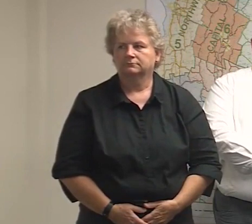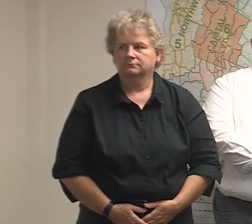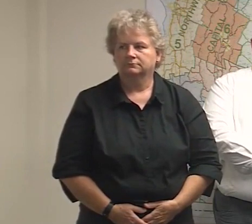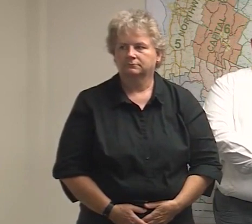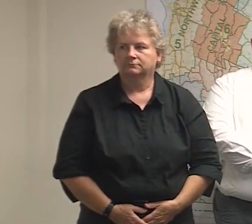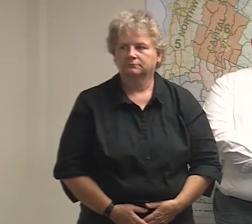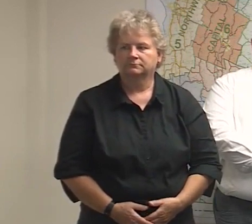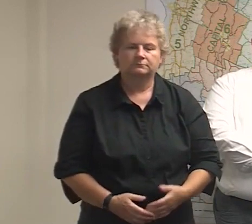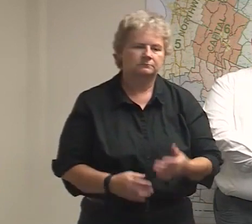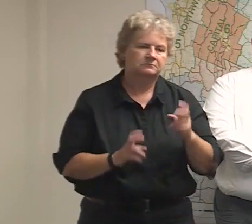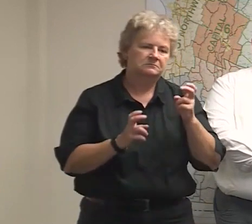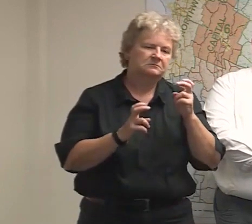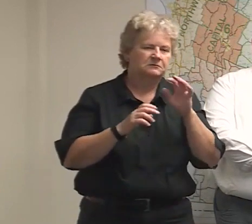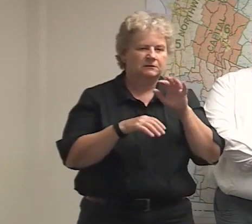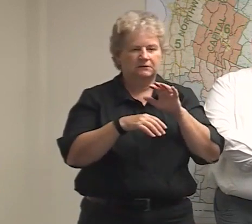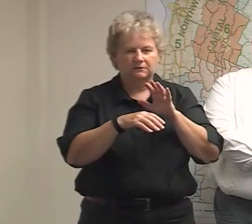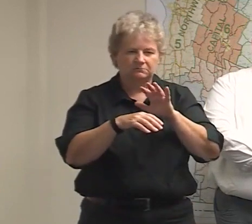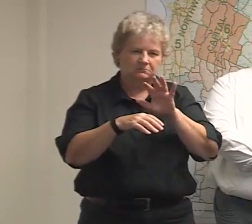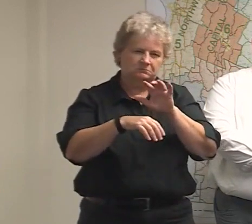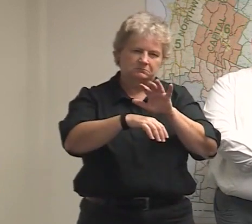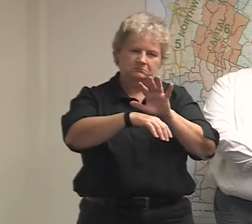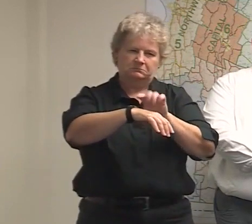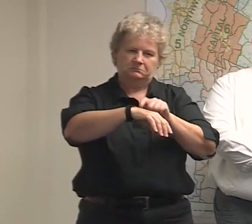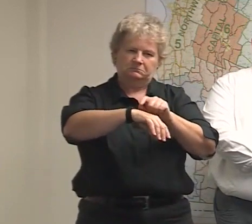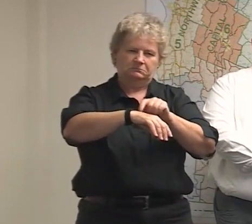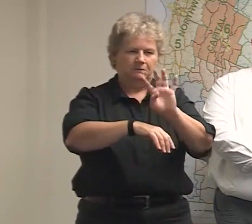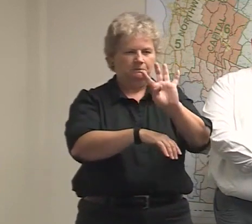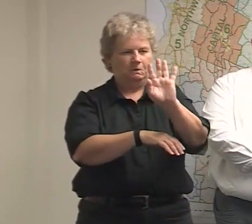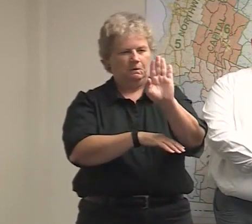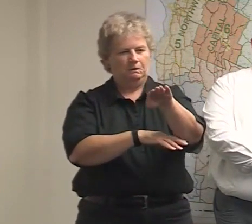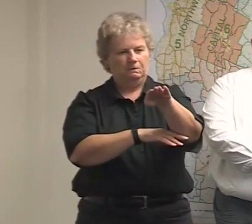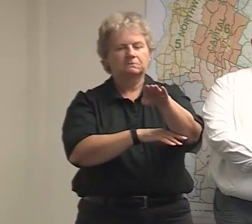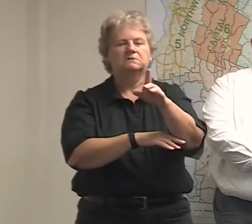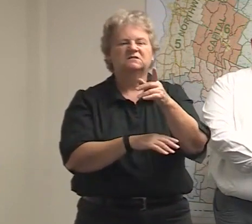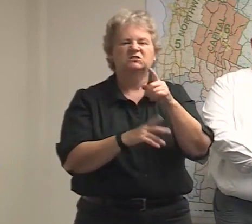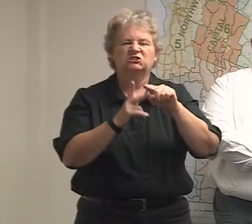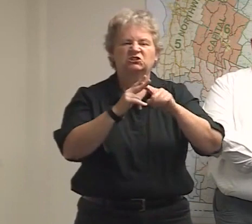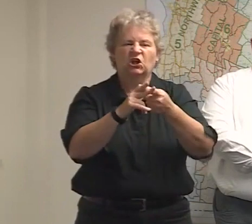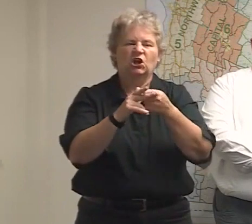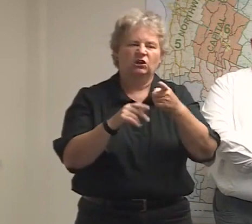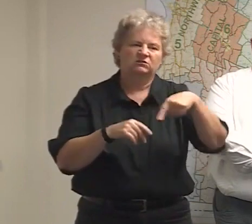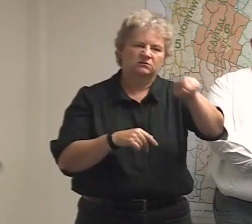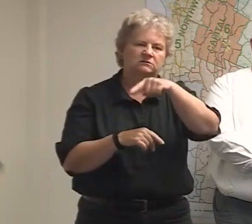BUT FOR FOR RIGHT NOW, IT’S 4:00 INTO THE EVENING HOURS THAT I’M MOST CONCERNED.